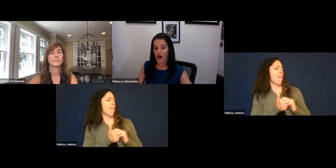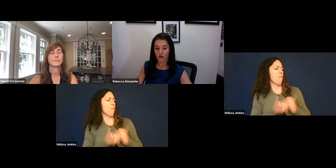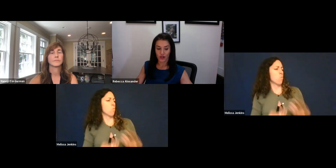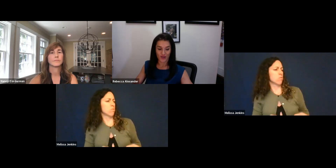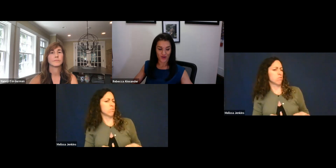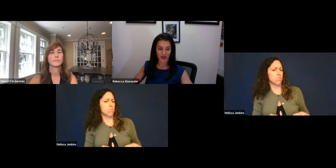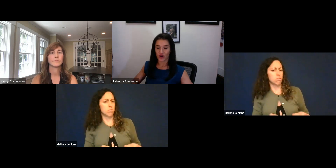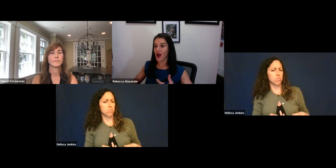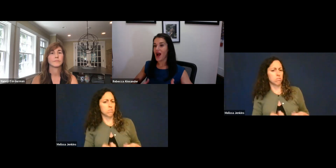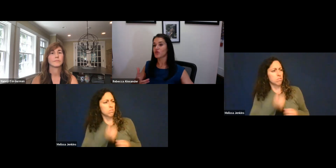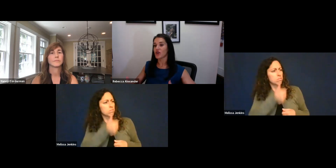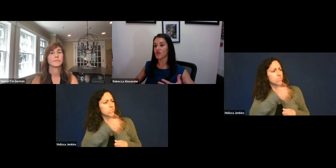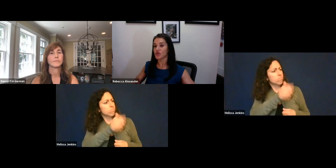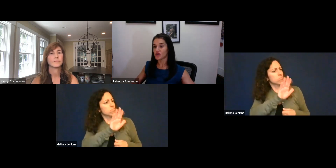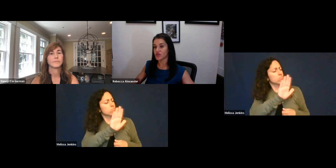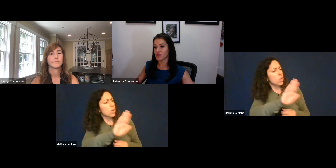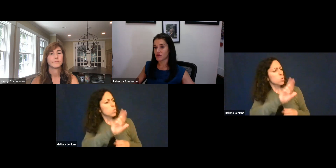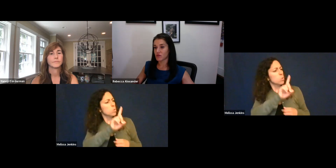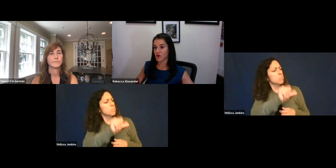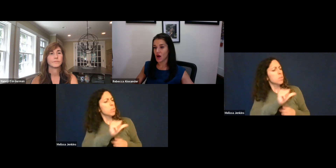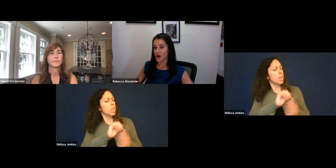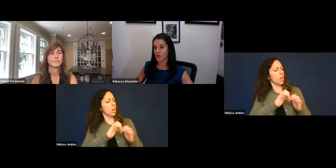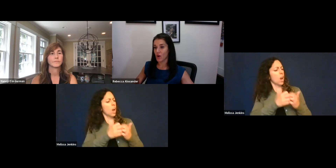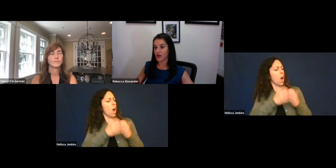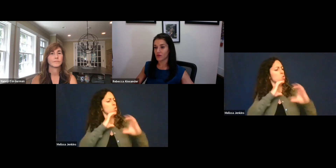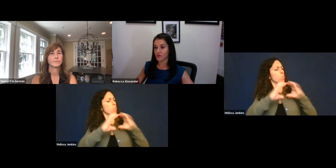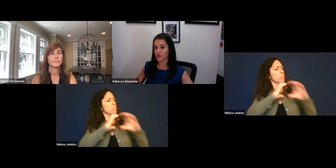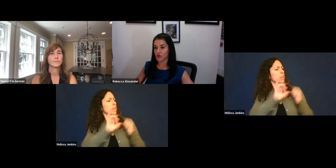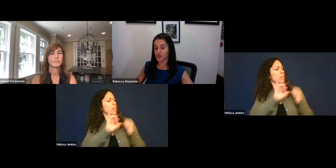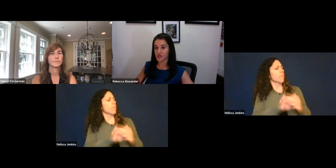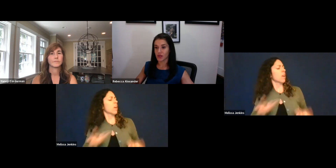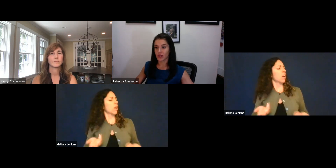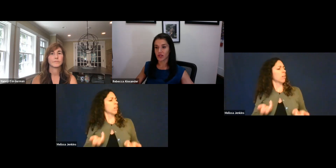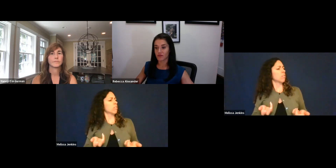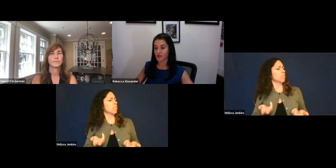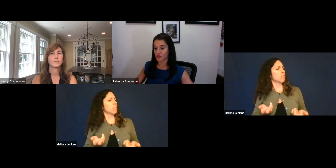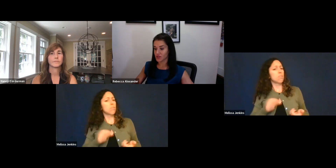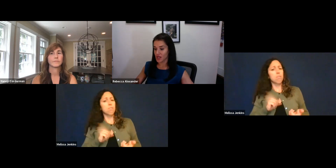How do you interact with others when your disability feels